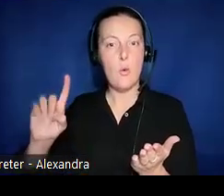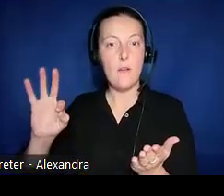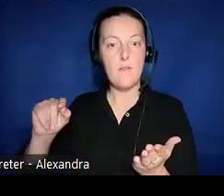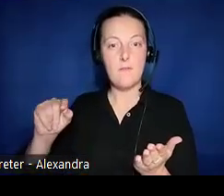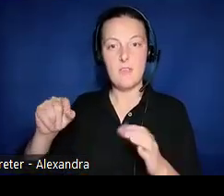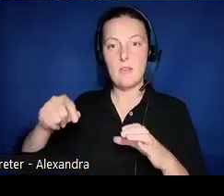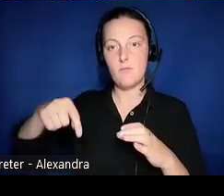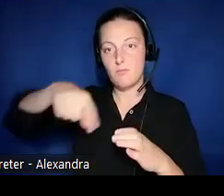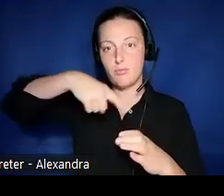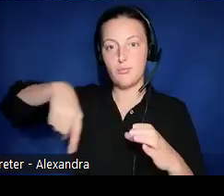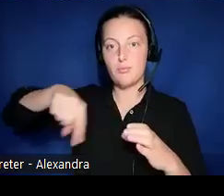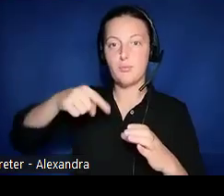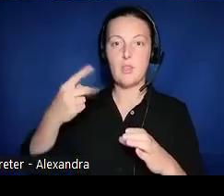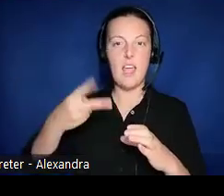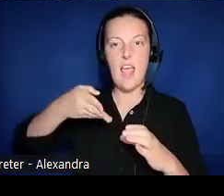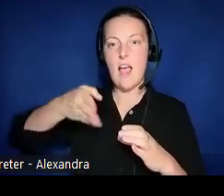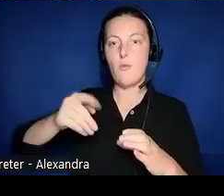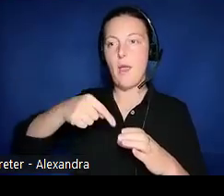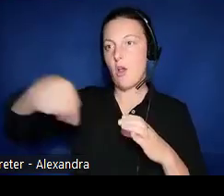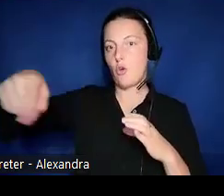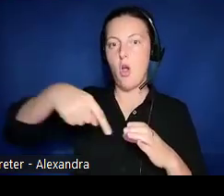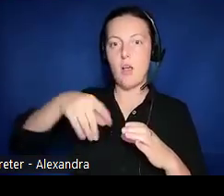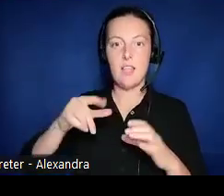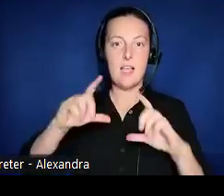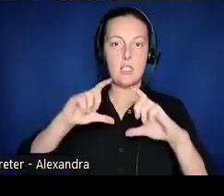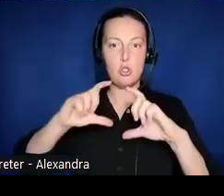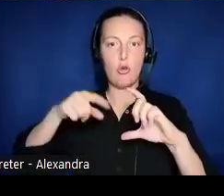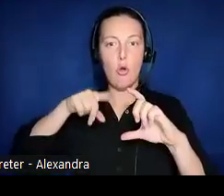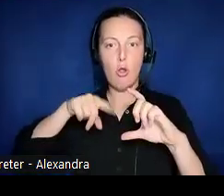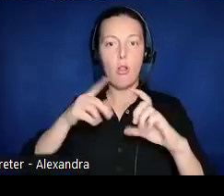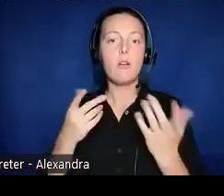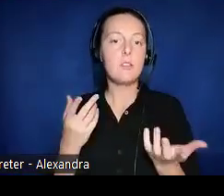accuracy that you see in a bunch of different texts from roughly around this time period.